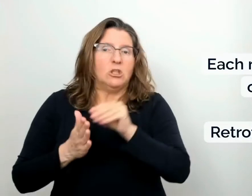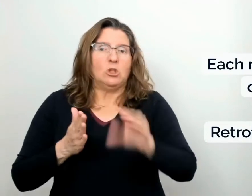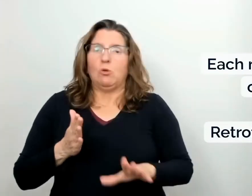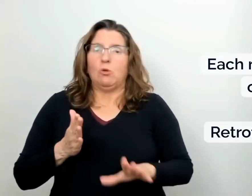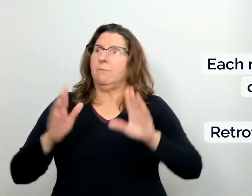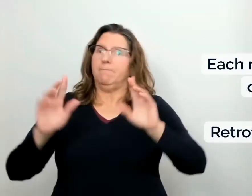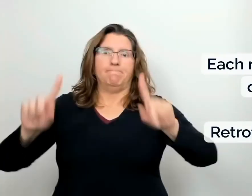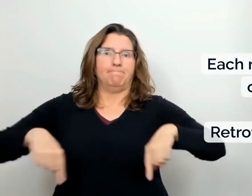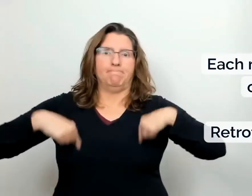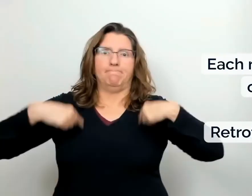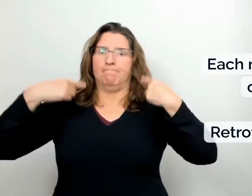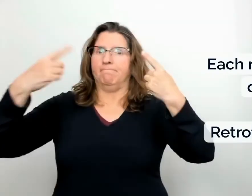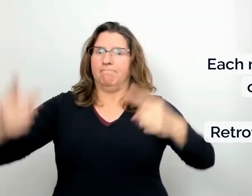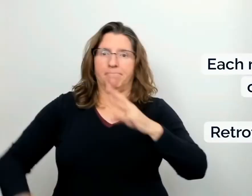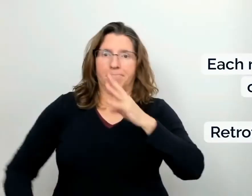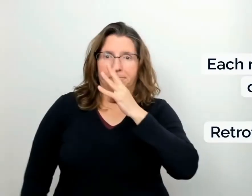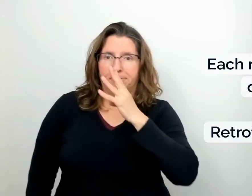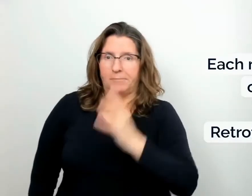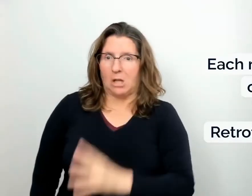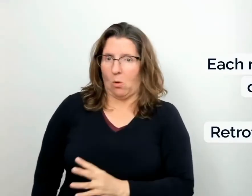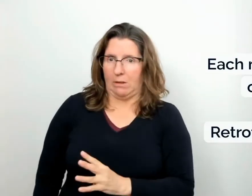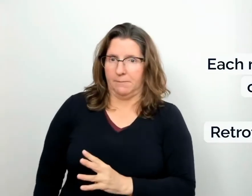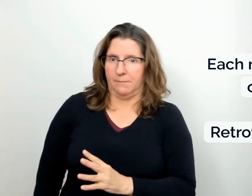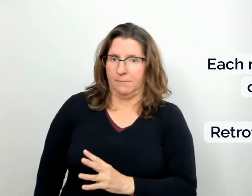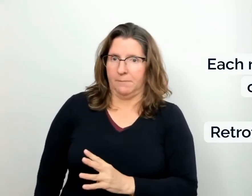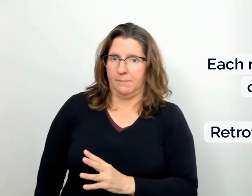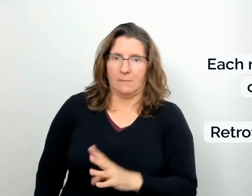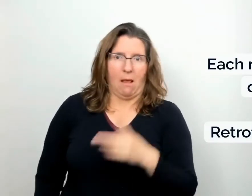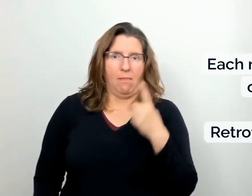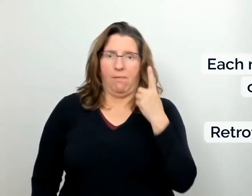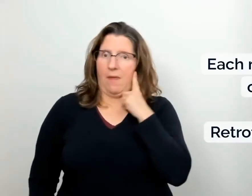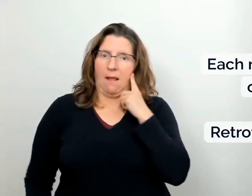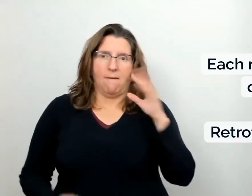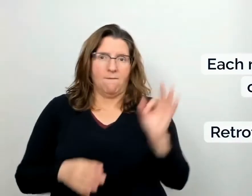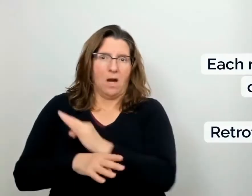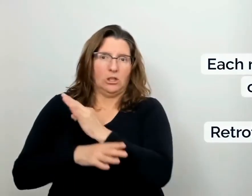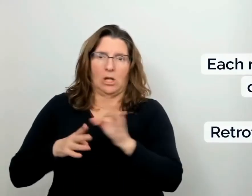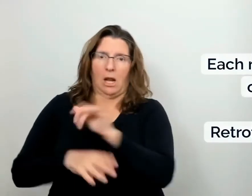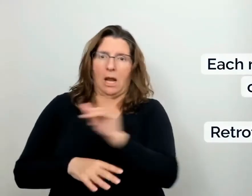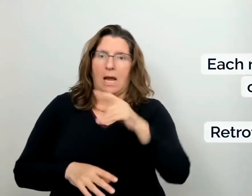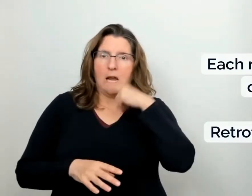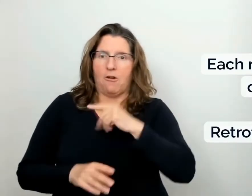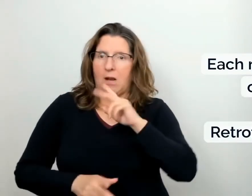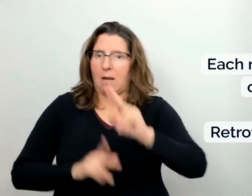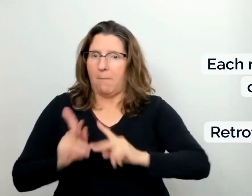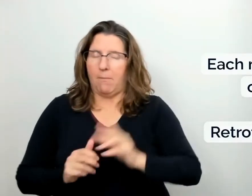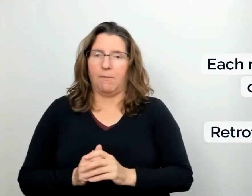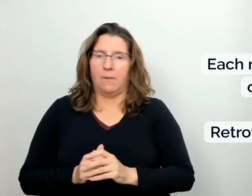Historically, the learning needs of deaf students have been ignored. The assumption is that they learn like hearing students.